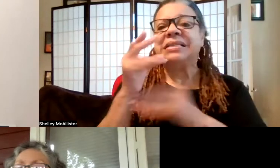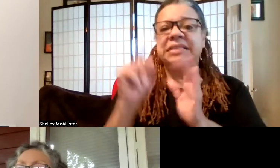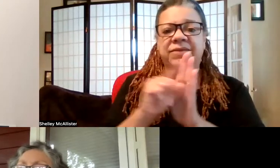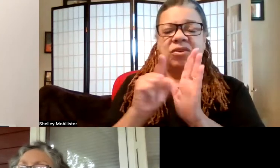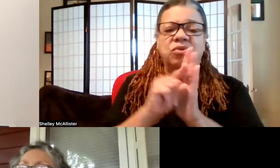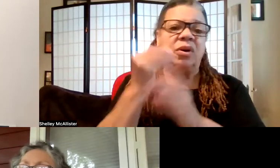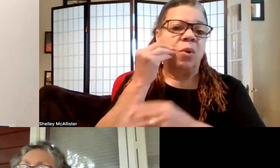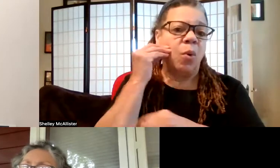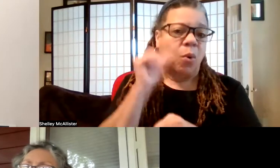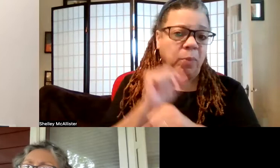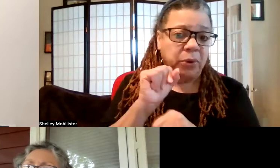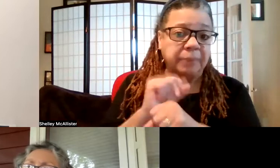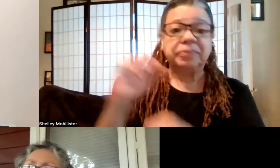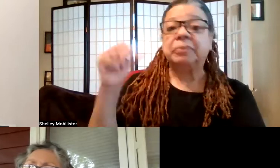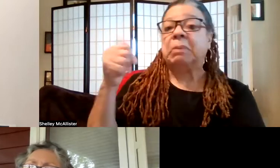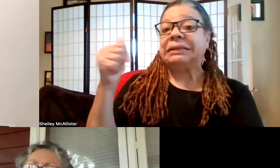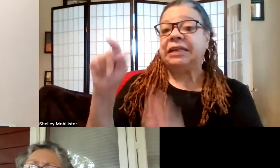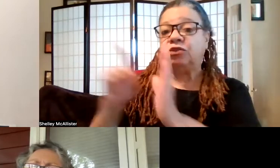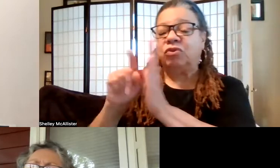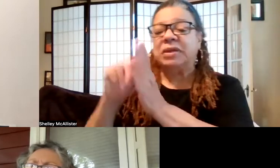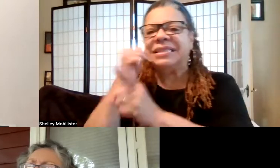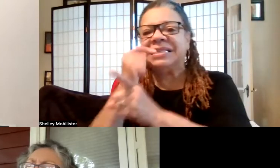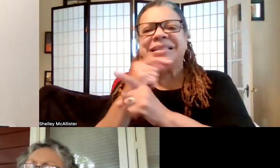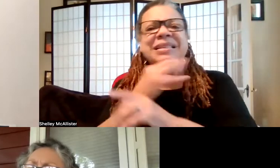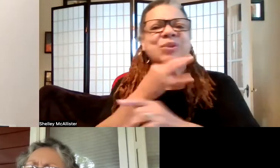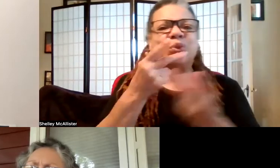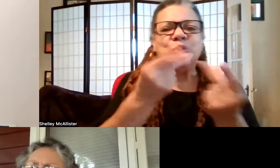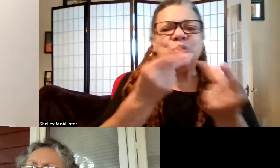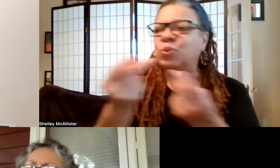My tenth grade sister wondered what to do if there were sides to be taken?